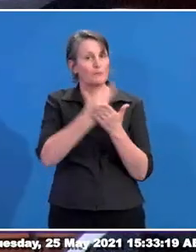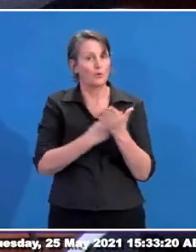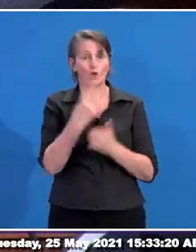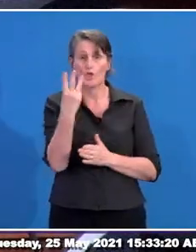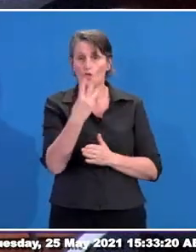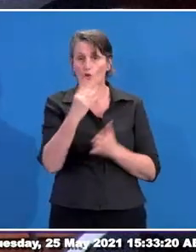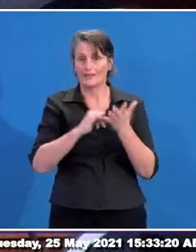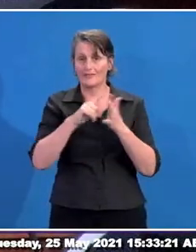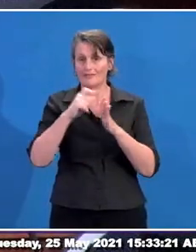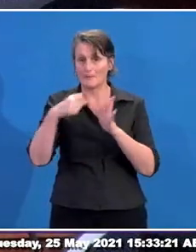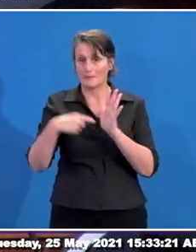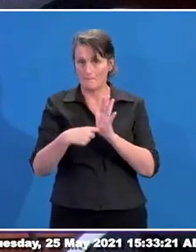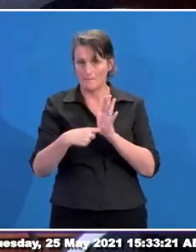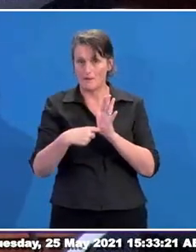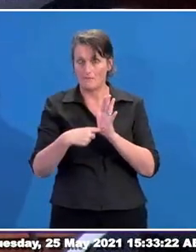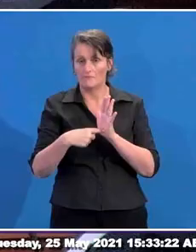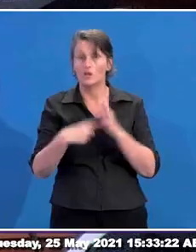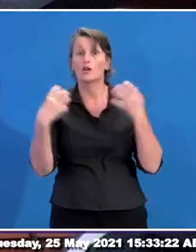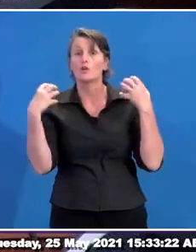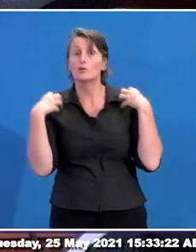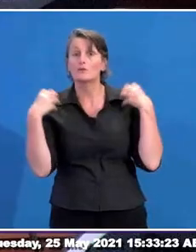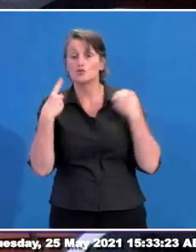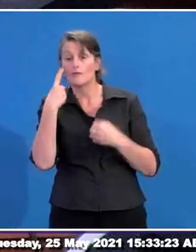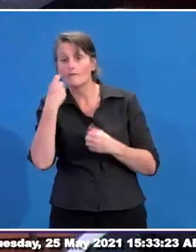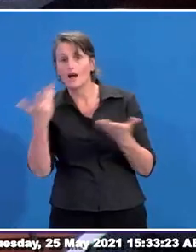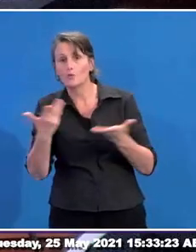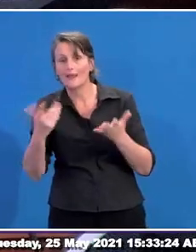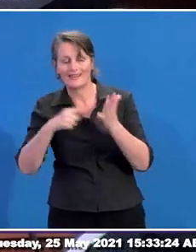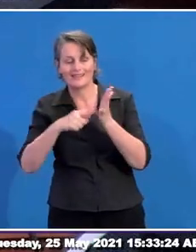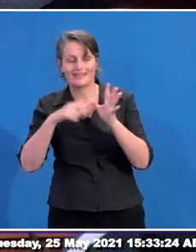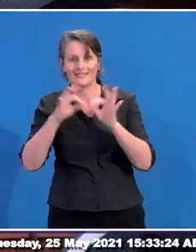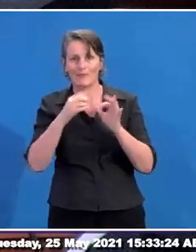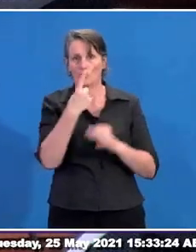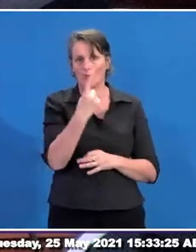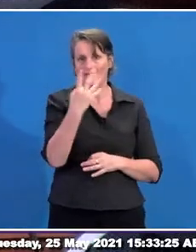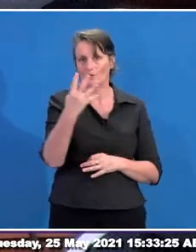Commissioners, you will find that at tab 140.